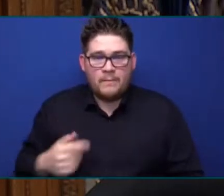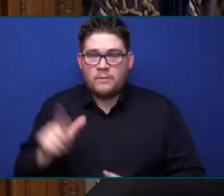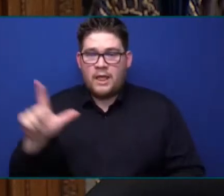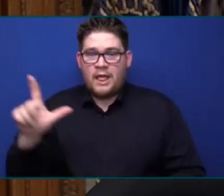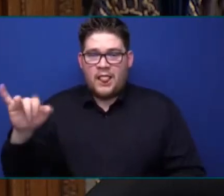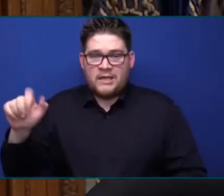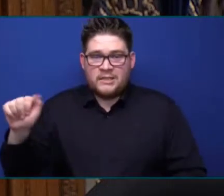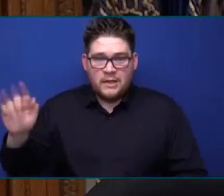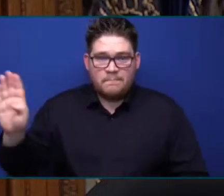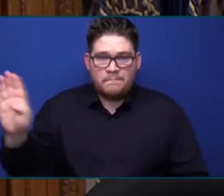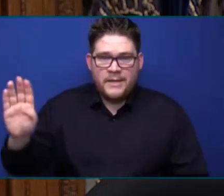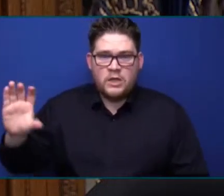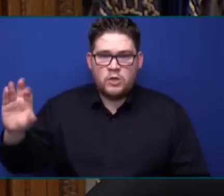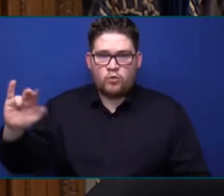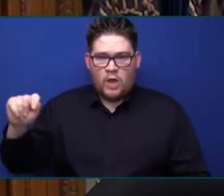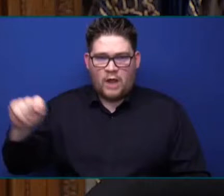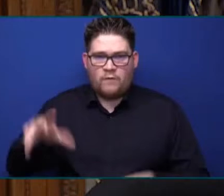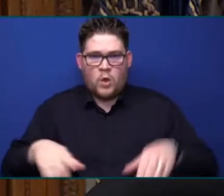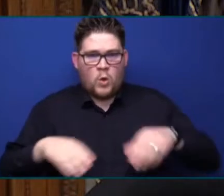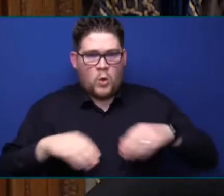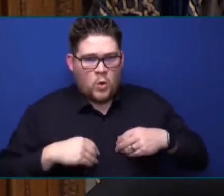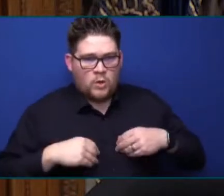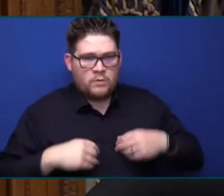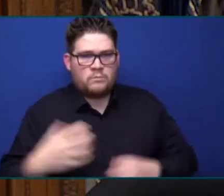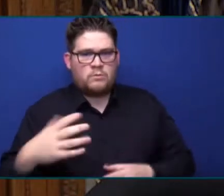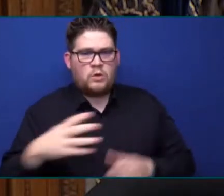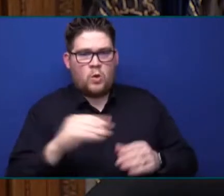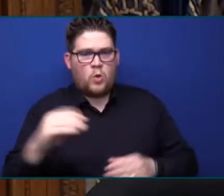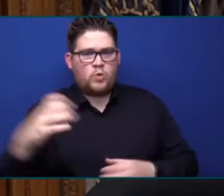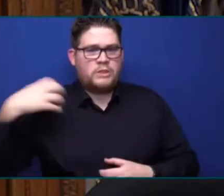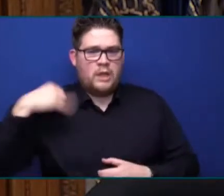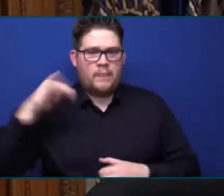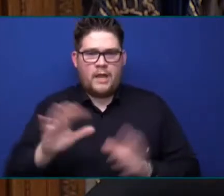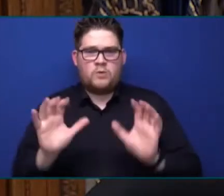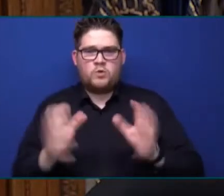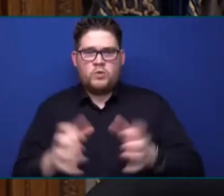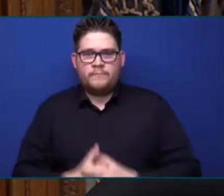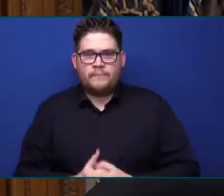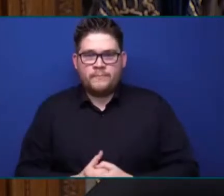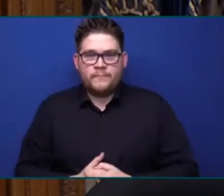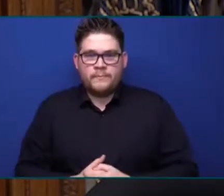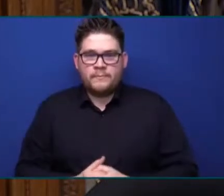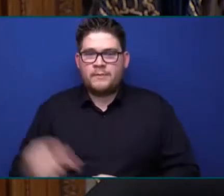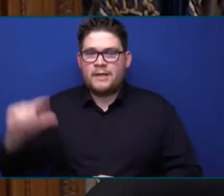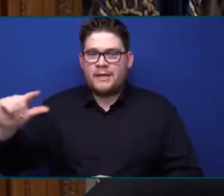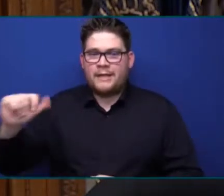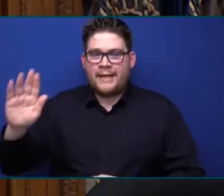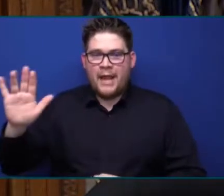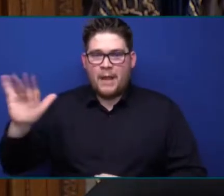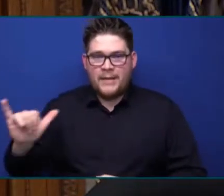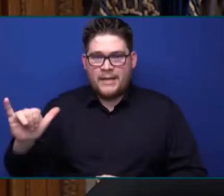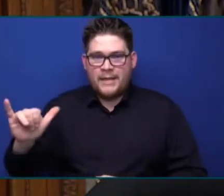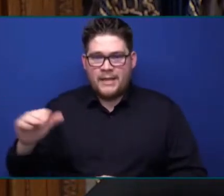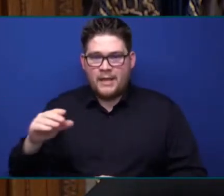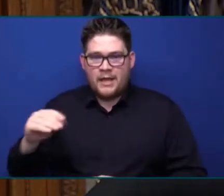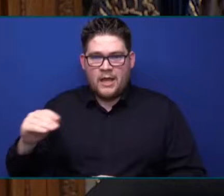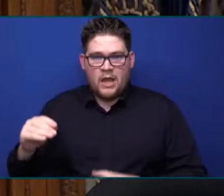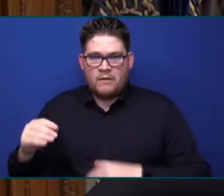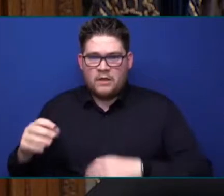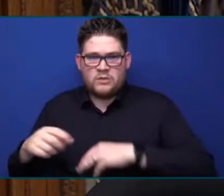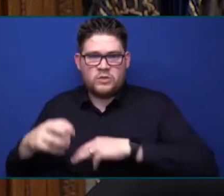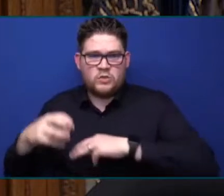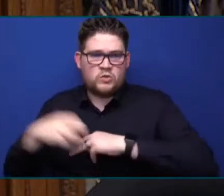Gabi and Jules Handmade Pies and Baked Goodness; Daniel Bregg, president of Buy-Low Foods; Tom Conway,